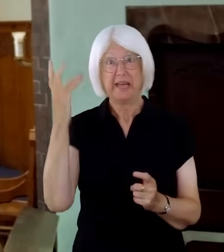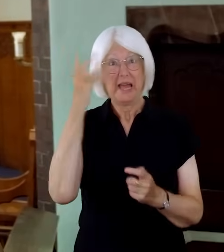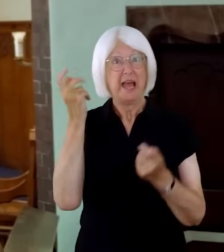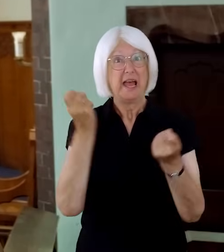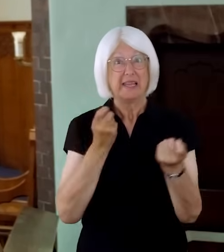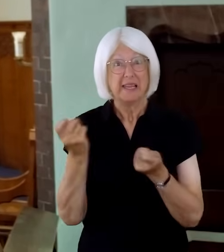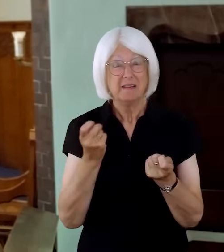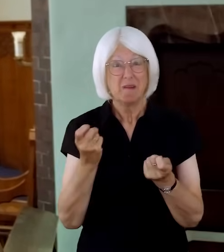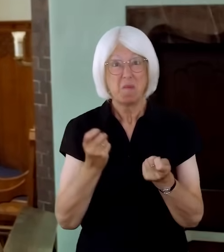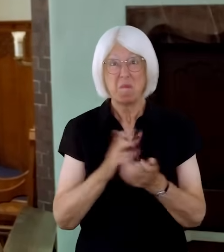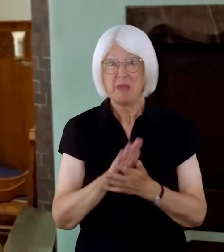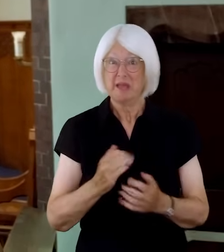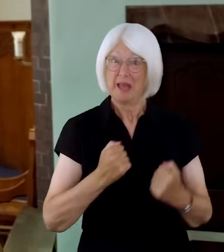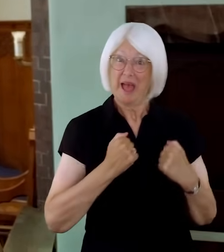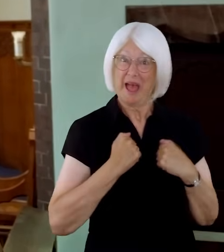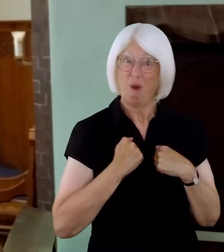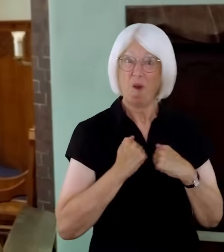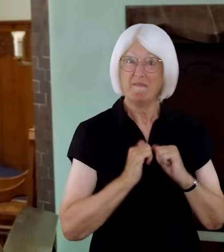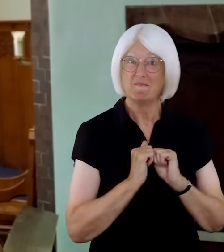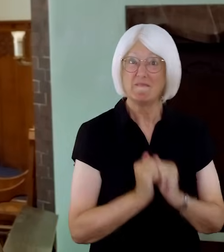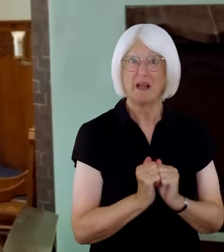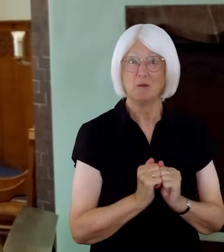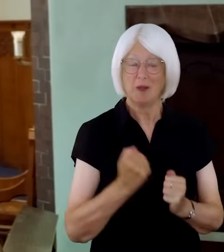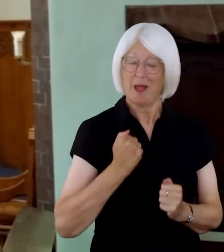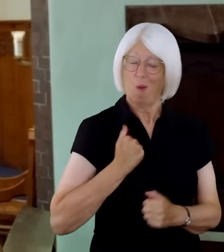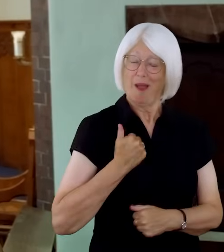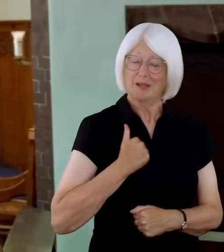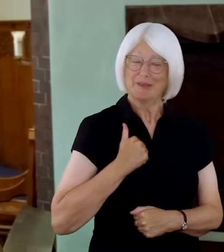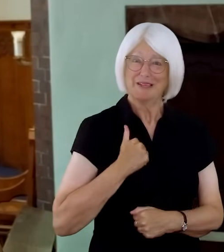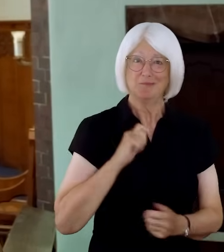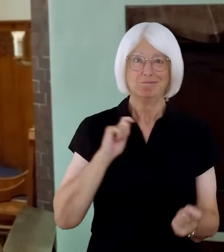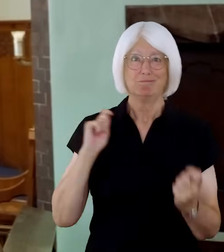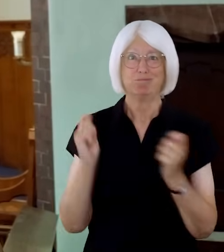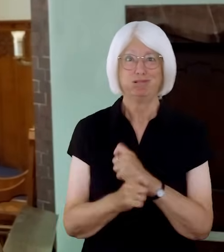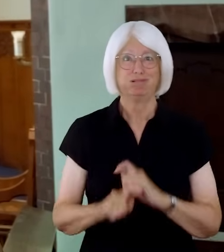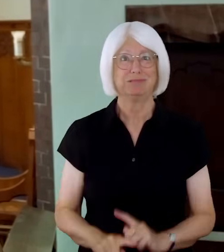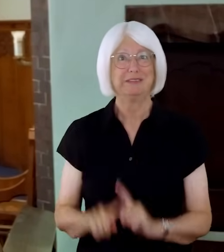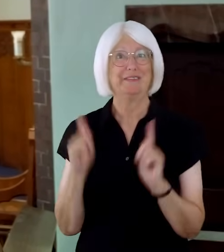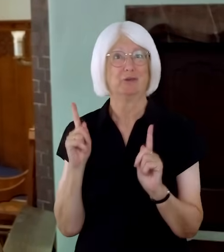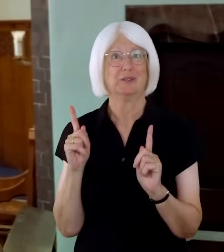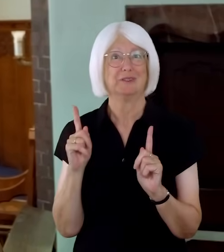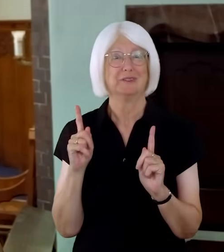and expectations of this world upside down. Entry into this kingdom is available